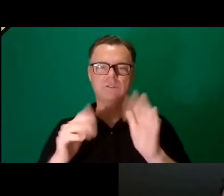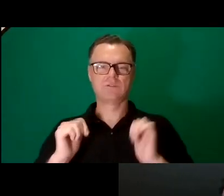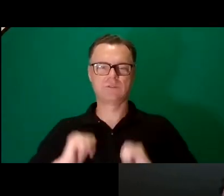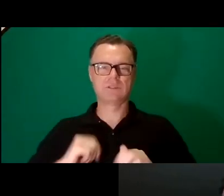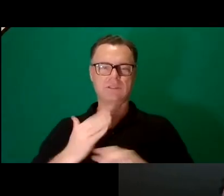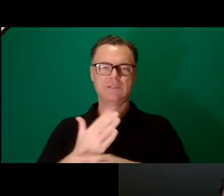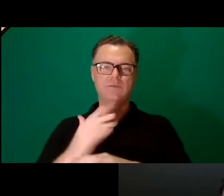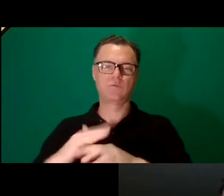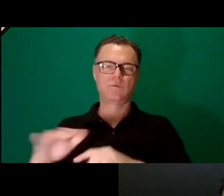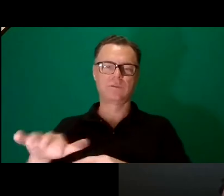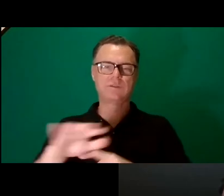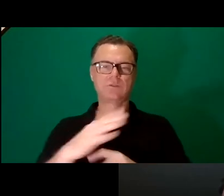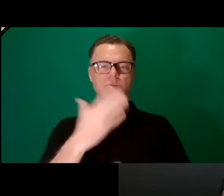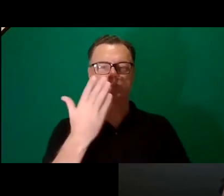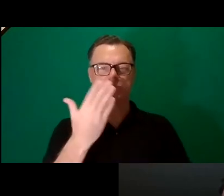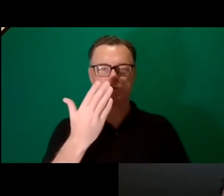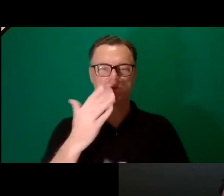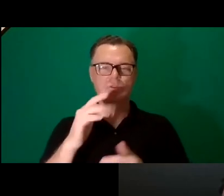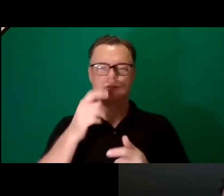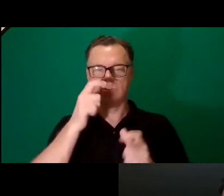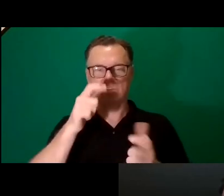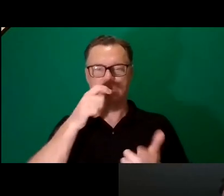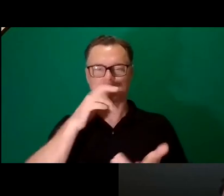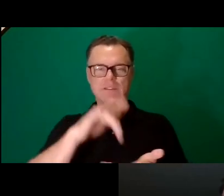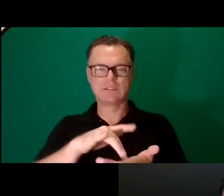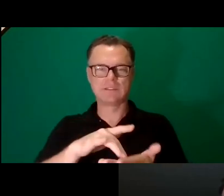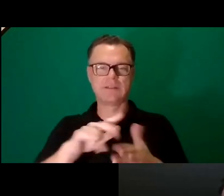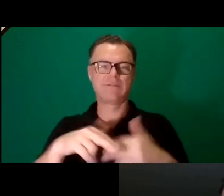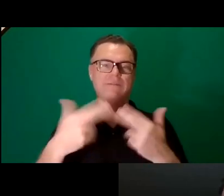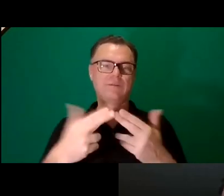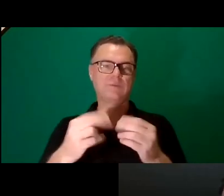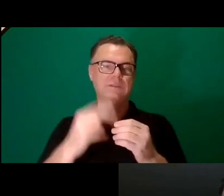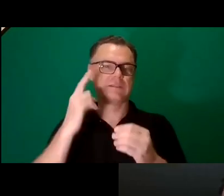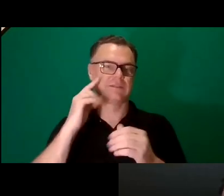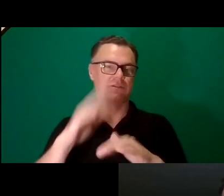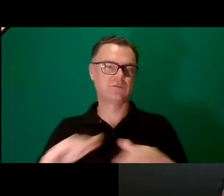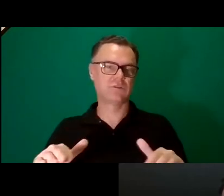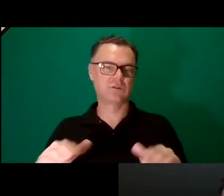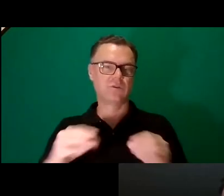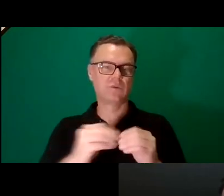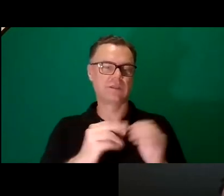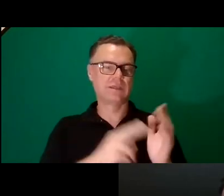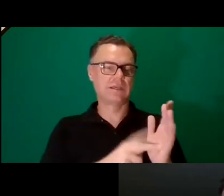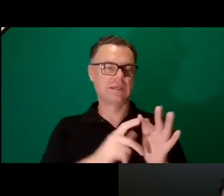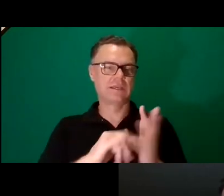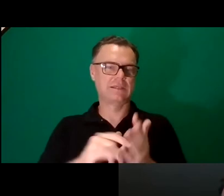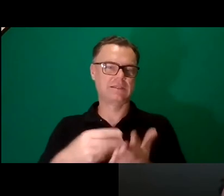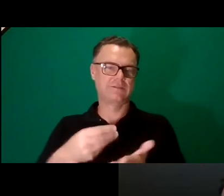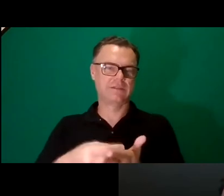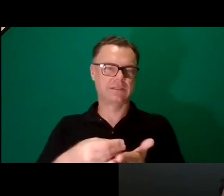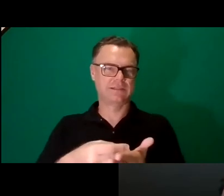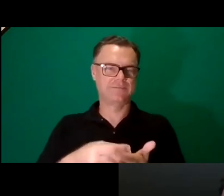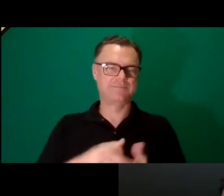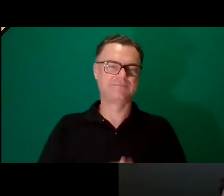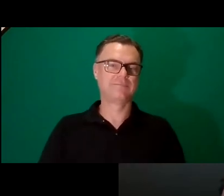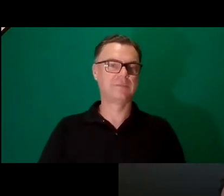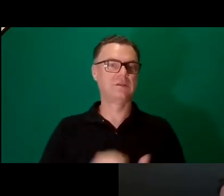schools, childhood centres, and to families with deaf children who have NDIS funding. Tonight